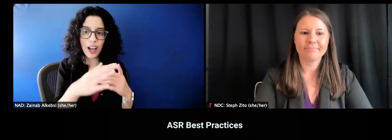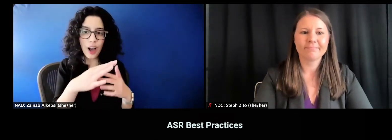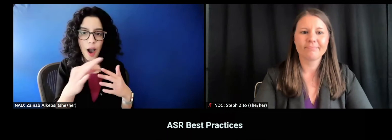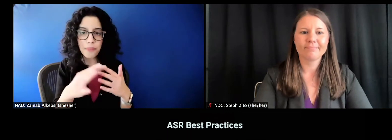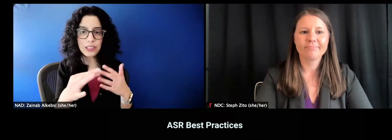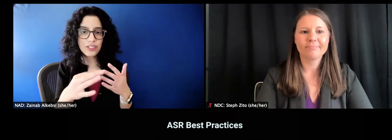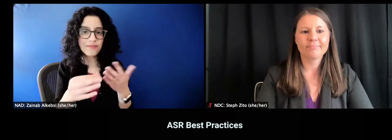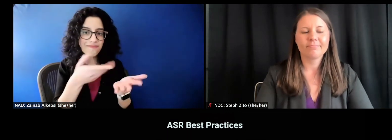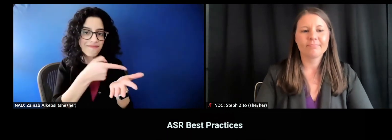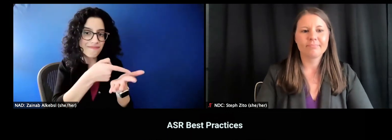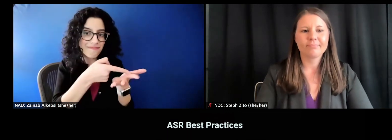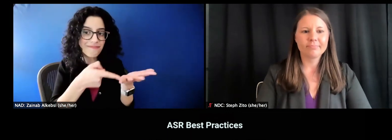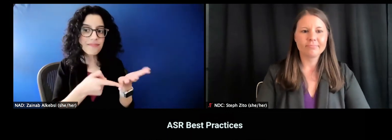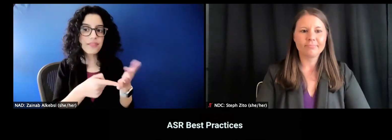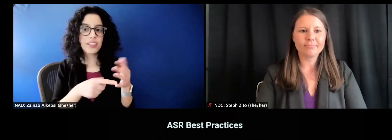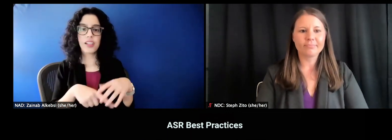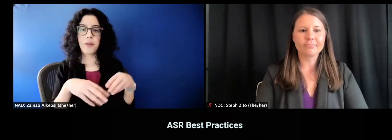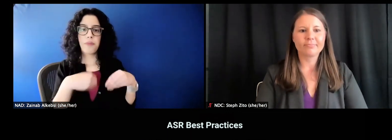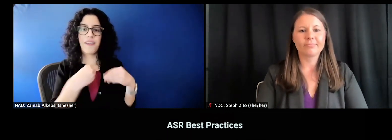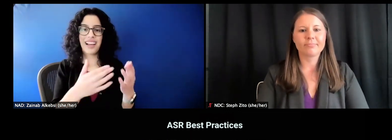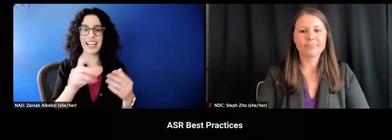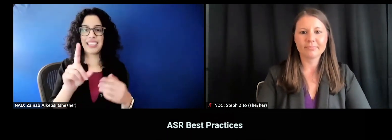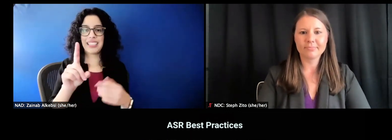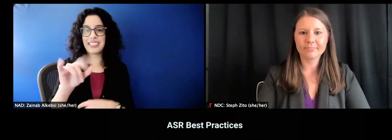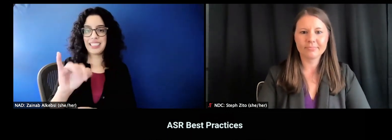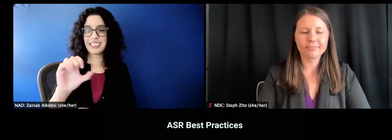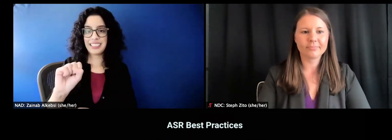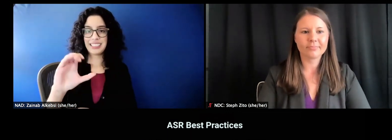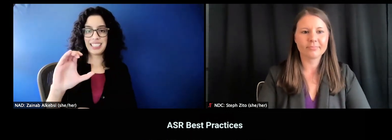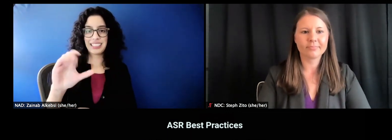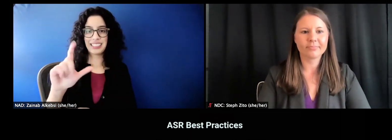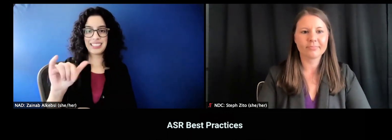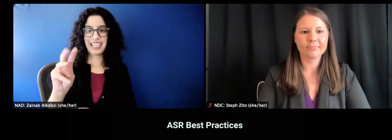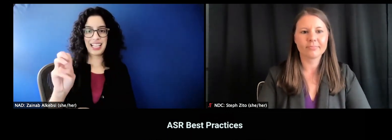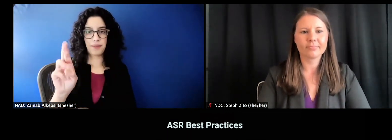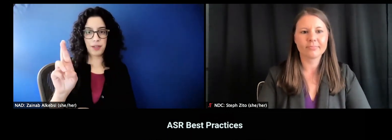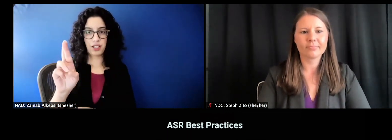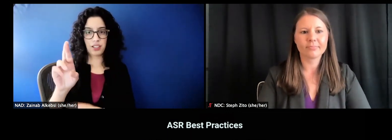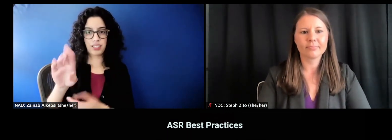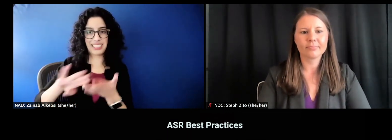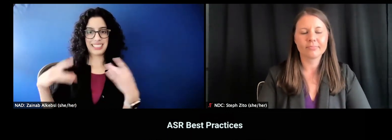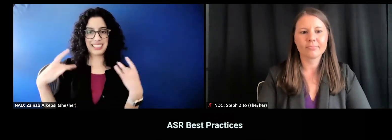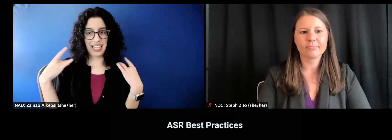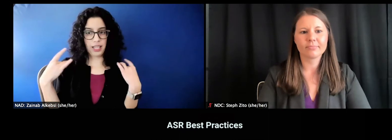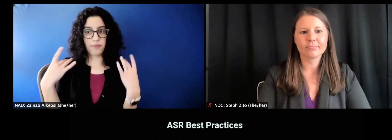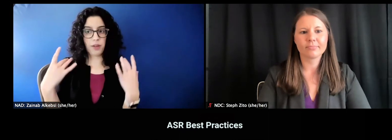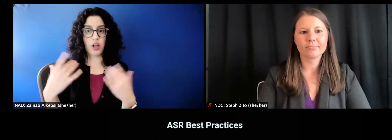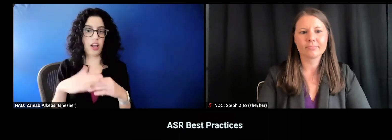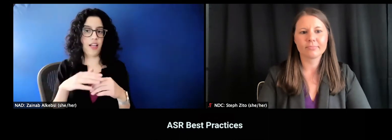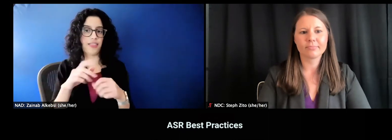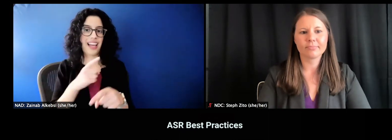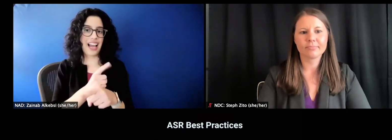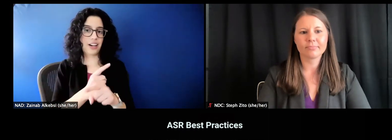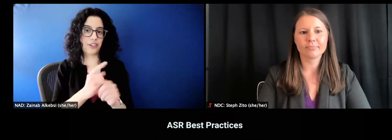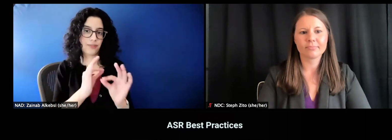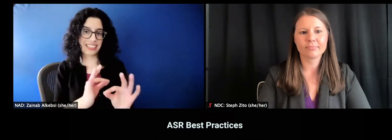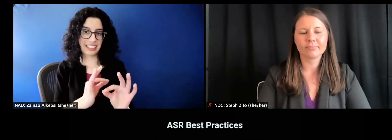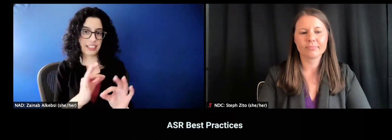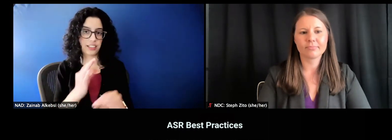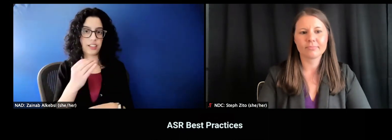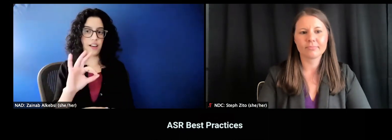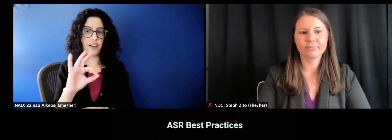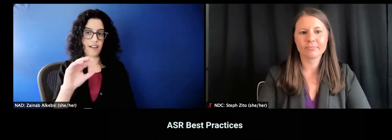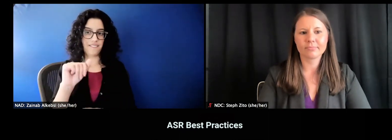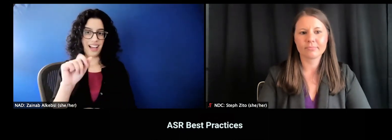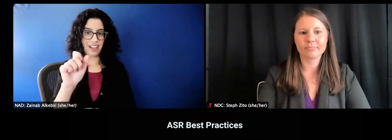Provide a disclaimer on the accuracy of ASR